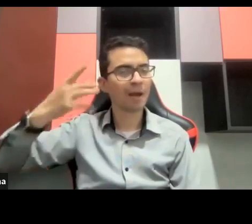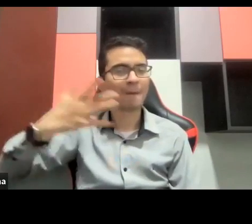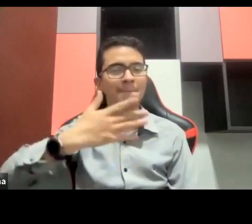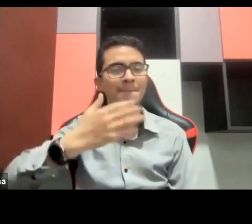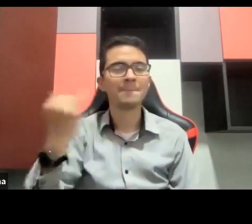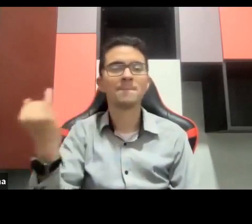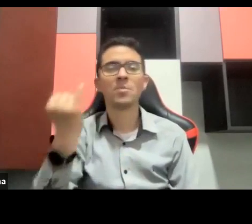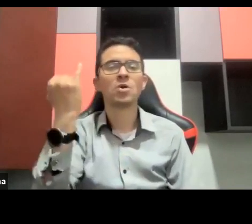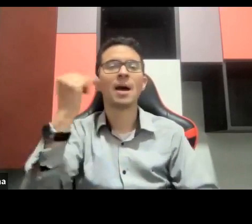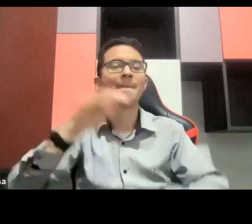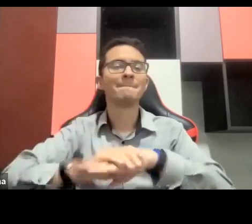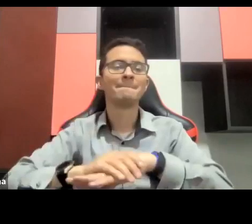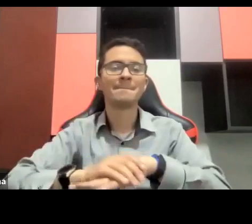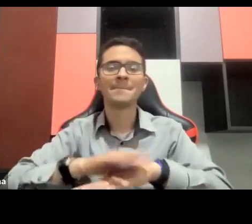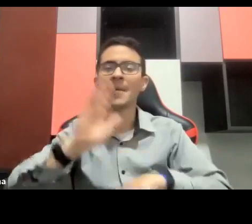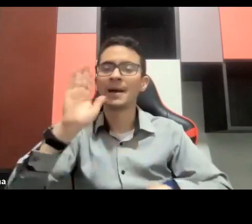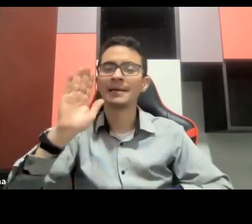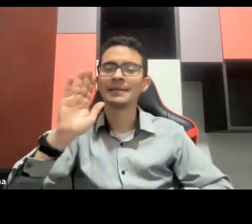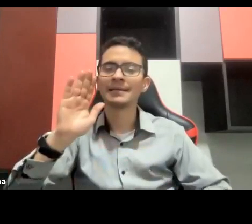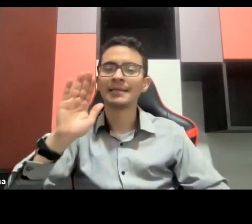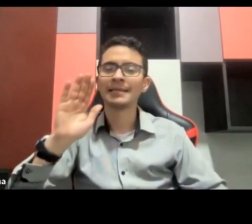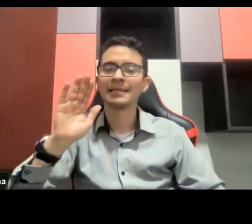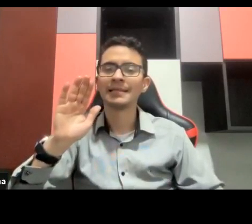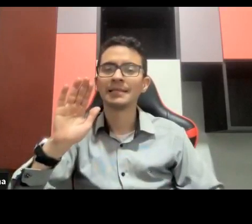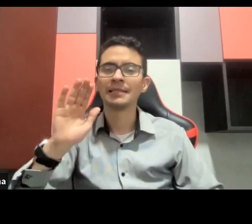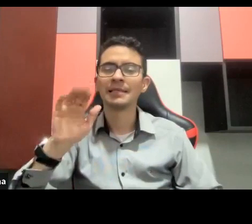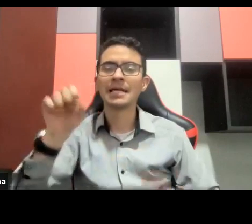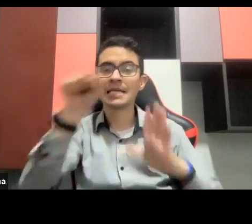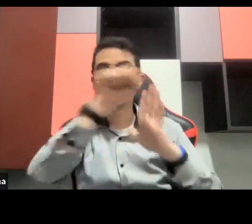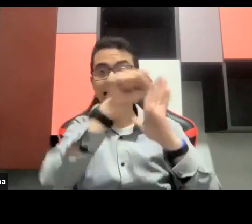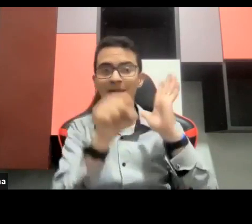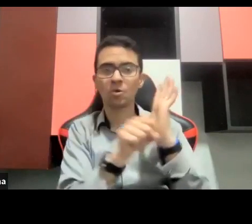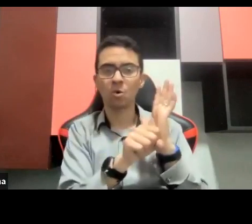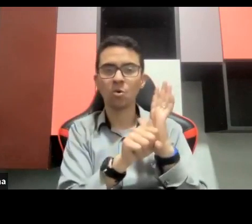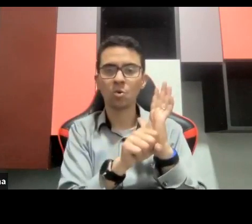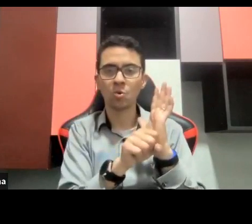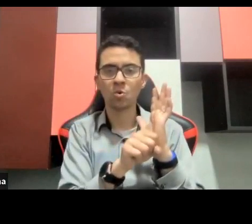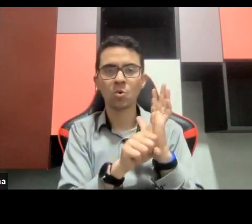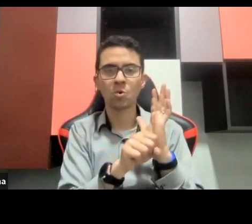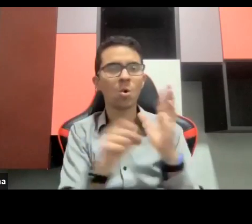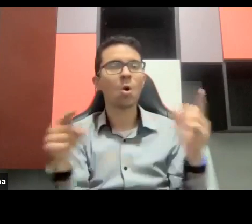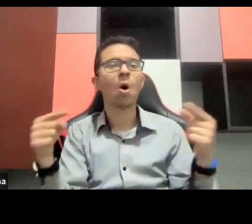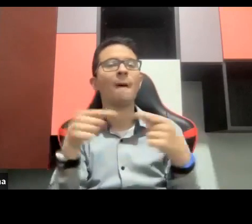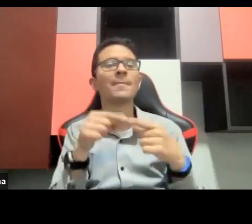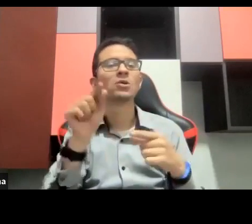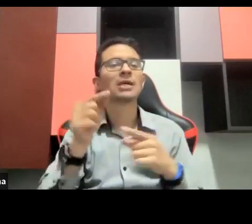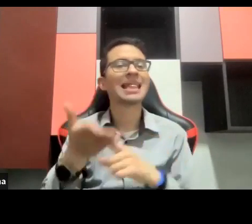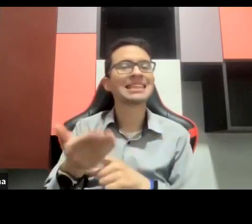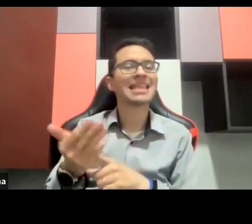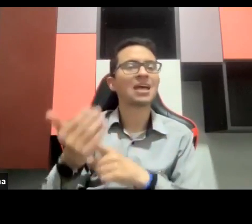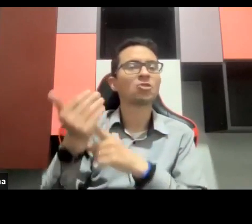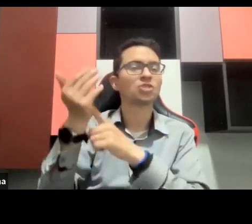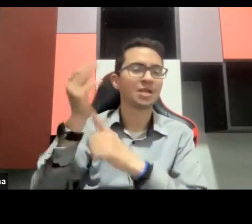more. So are you sitting African